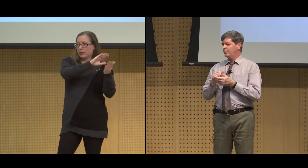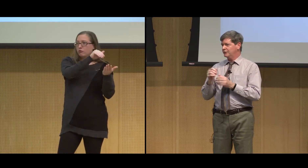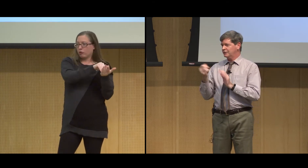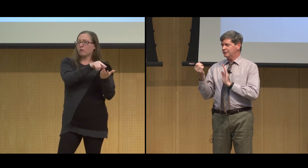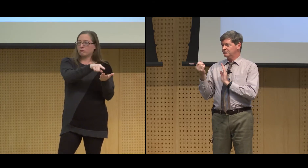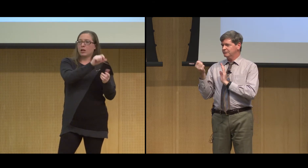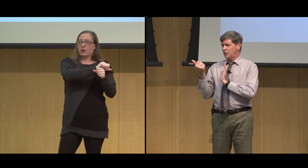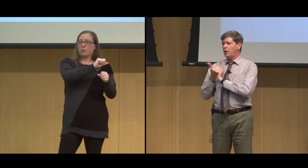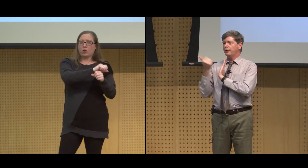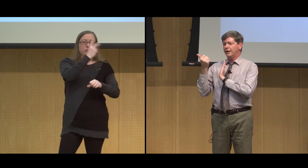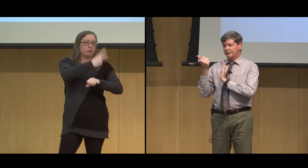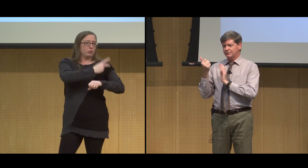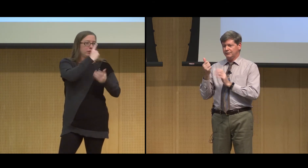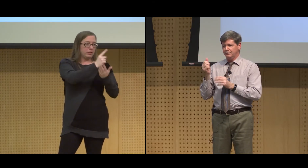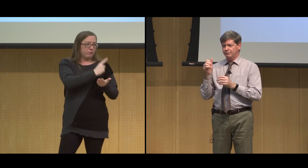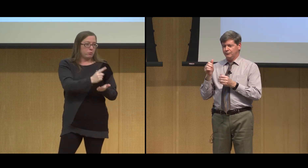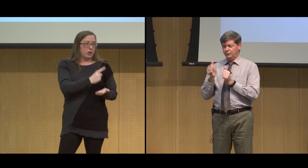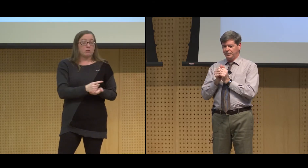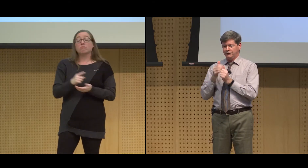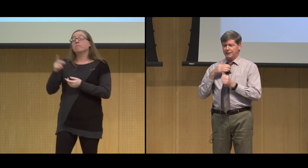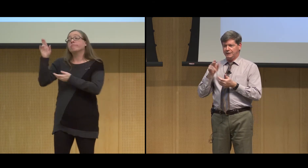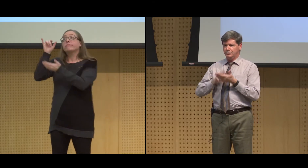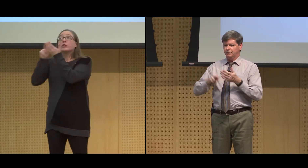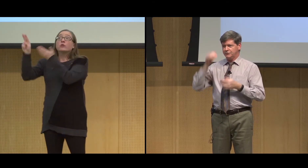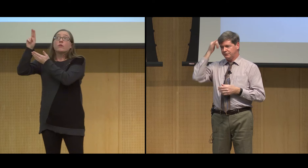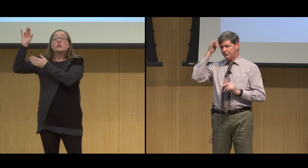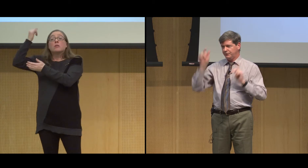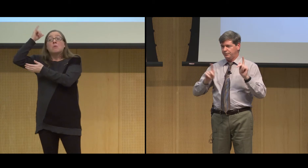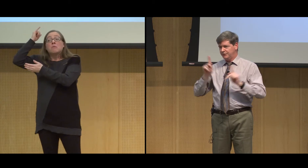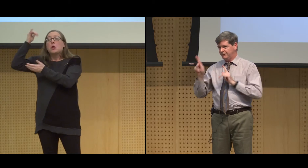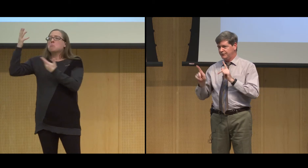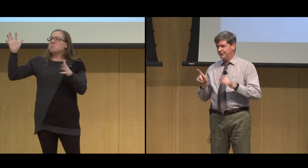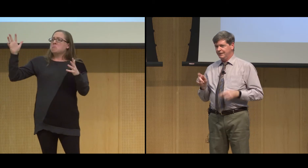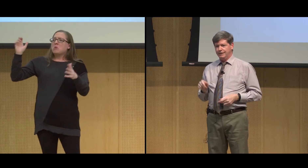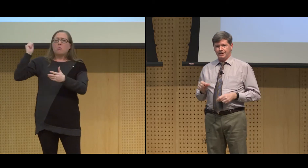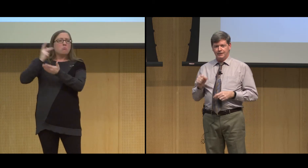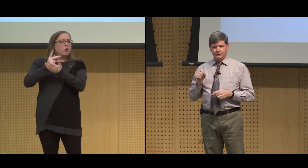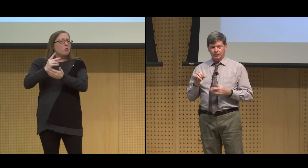And that was all right with my University of Buffalo people.